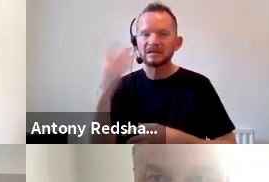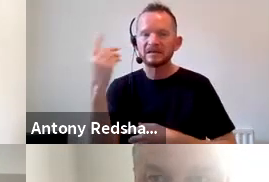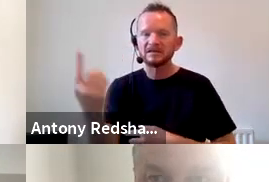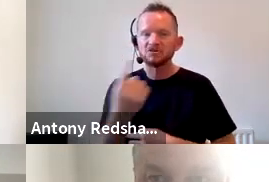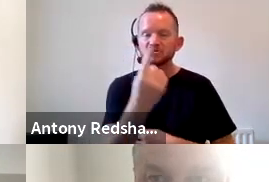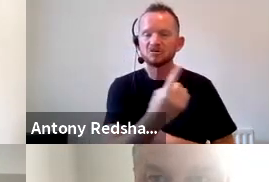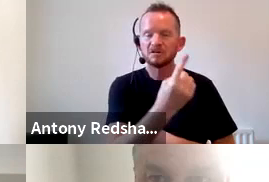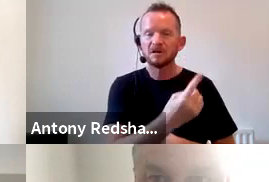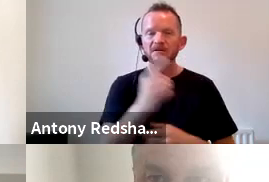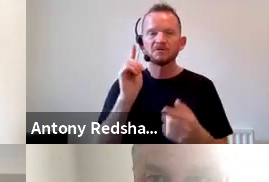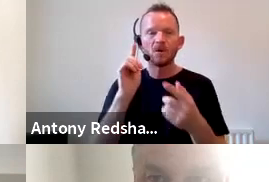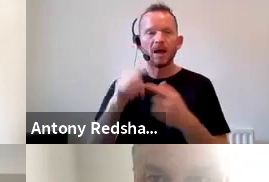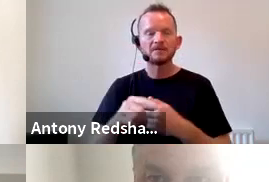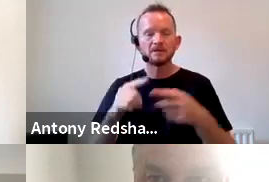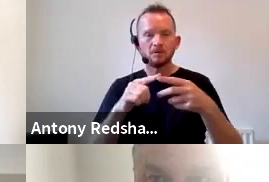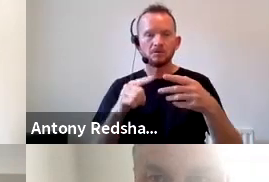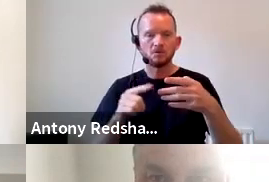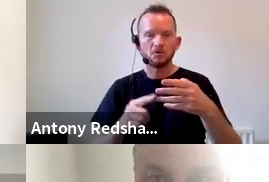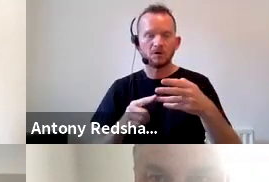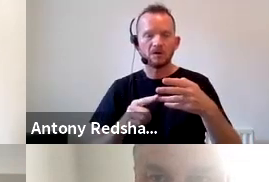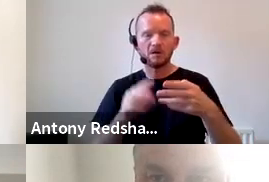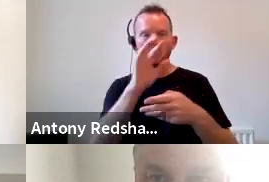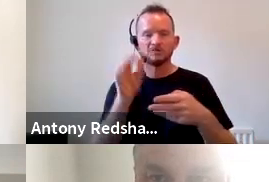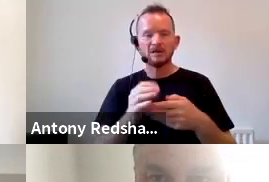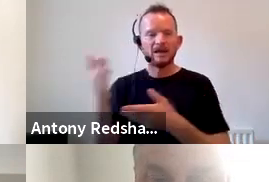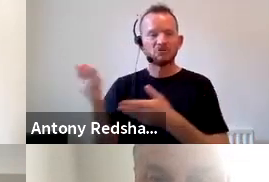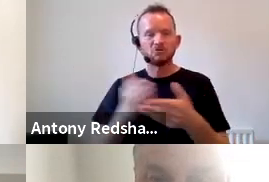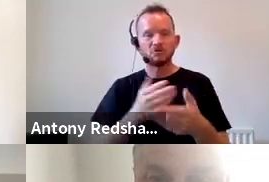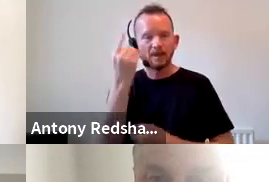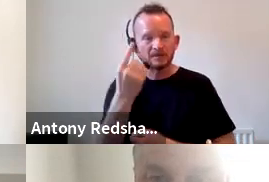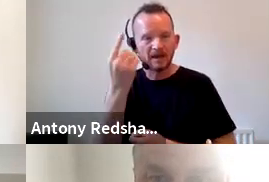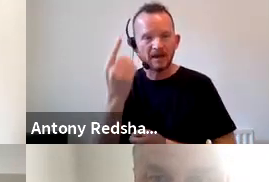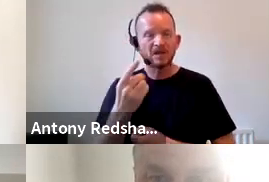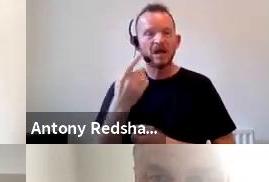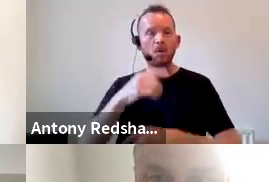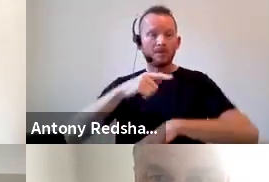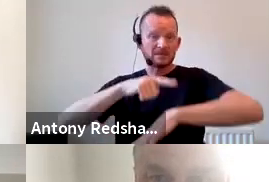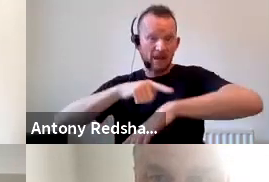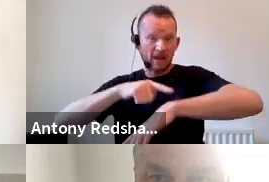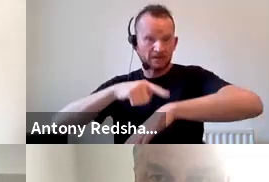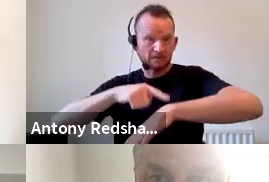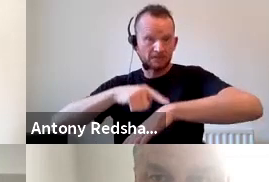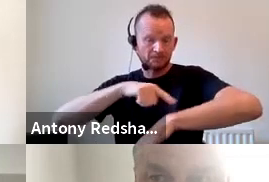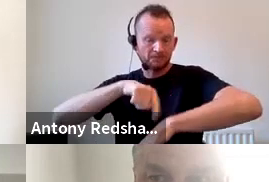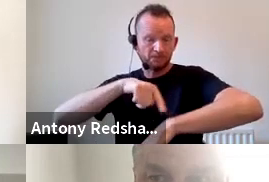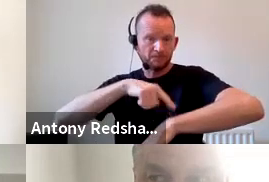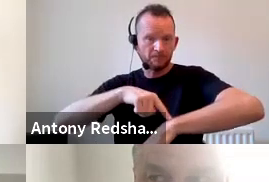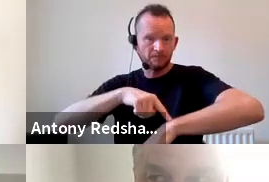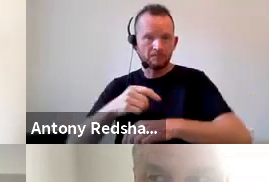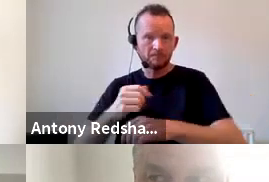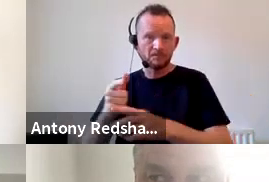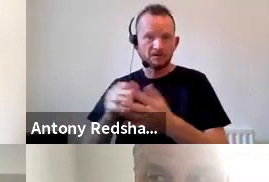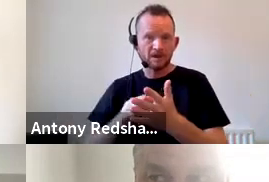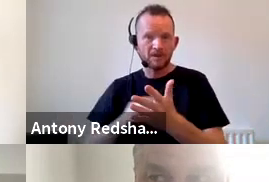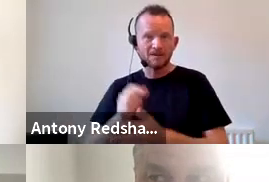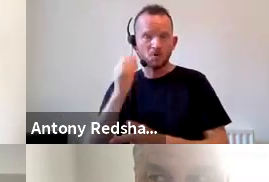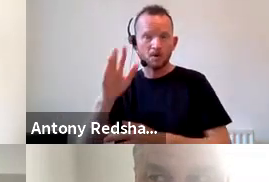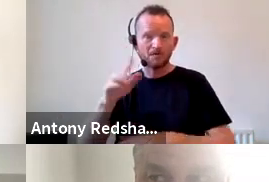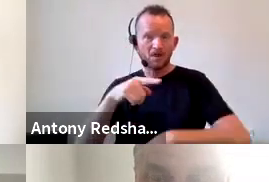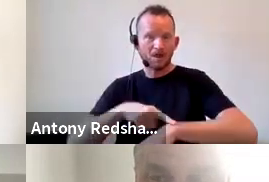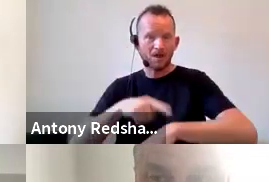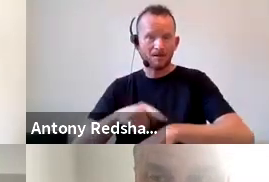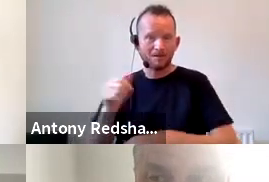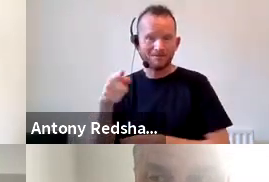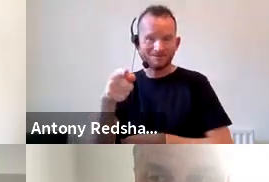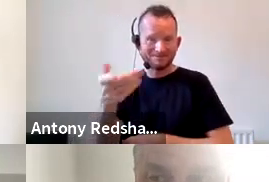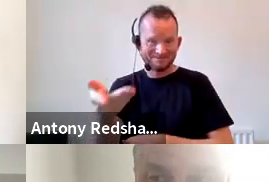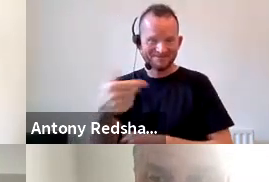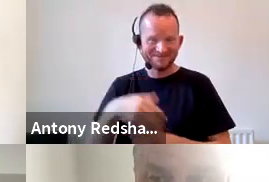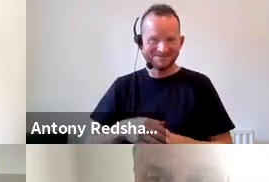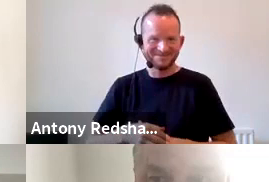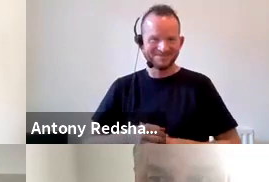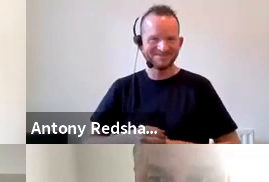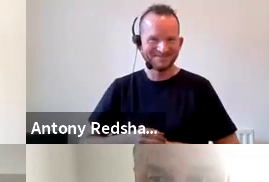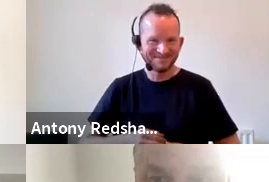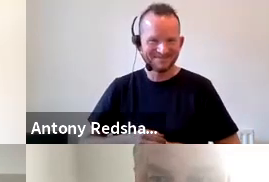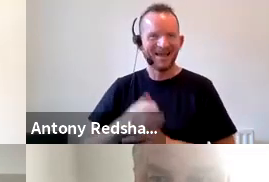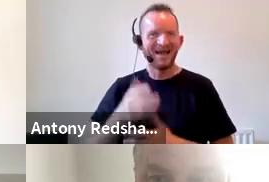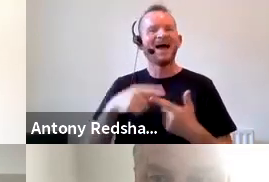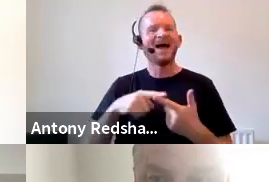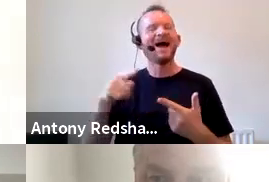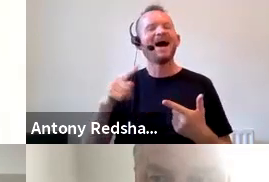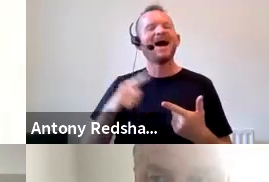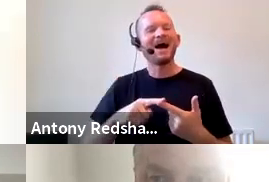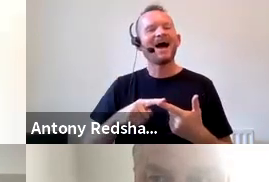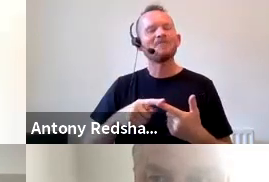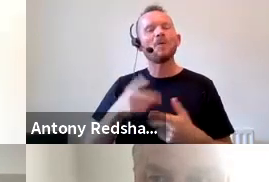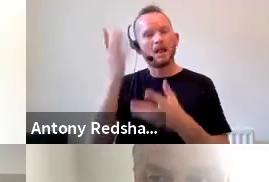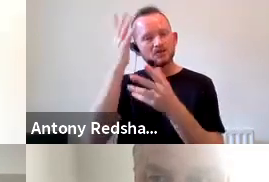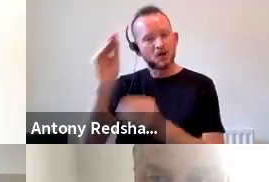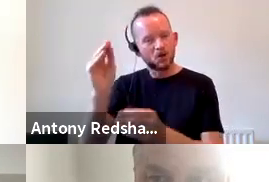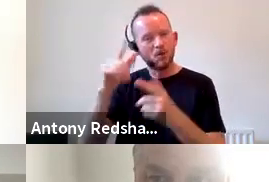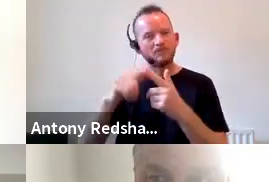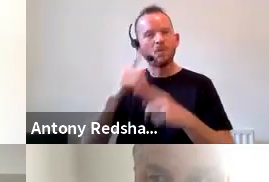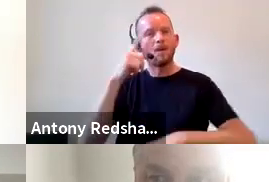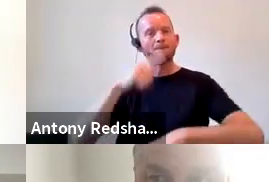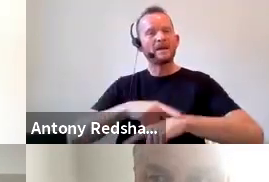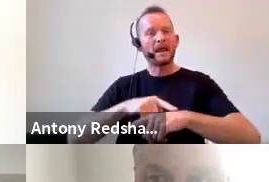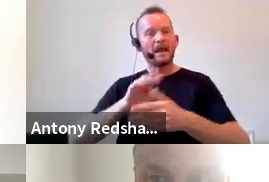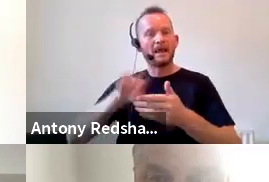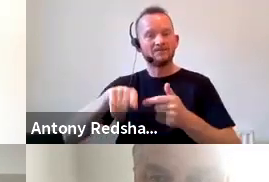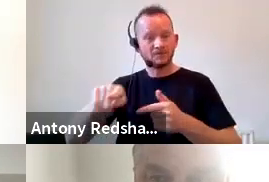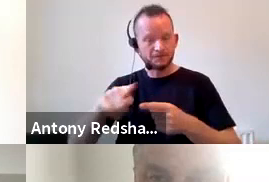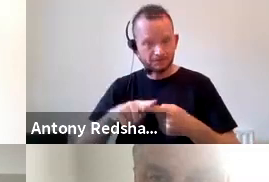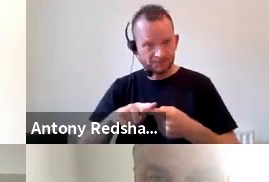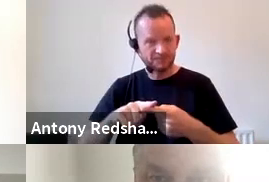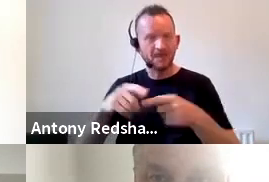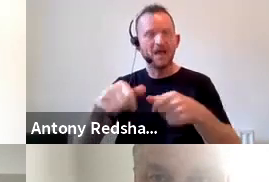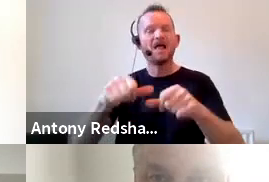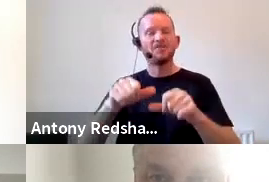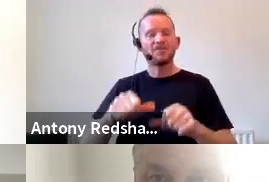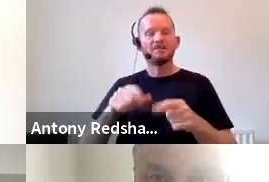Five minutes to answer those three questions and introduce themselves. It will be timed by camera, who has a wonderful clock and will warn you, when you have a minute left.